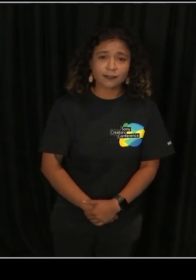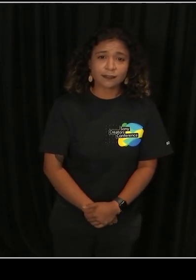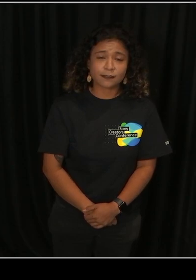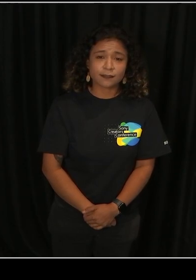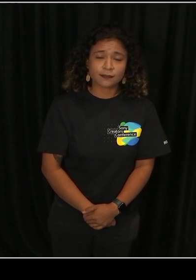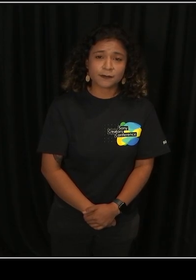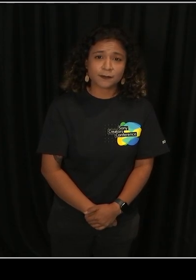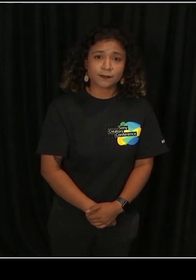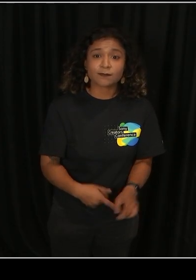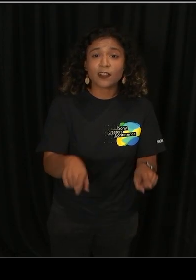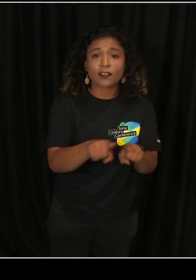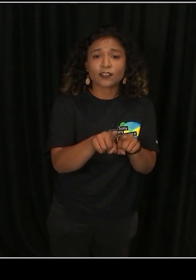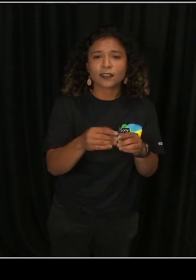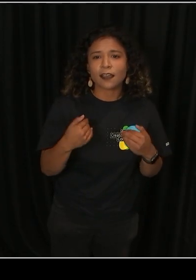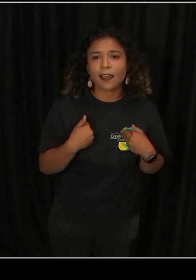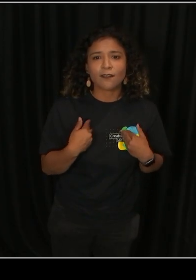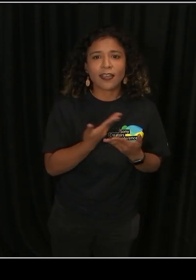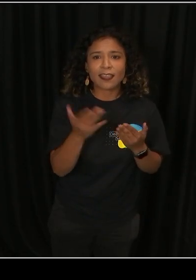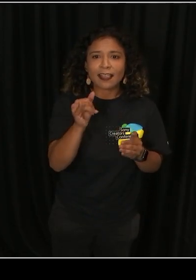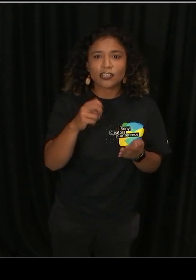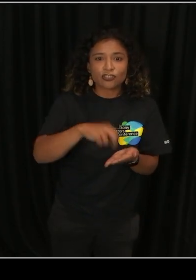We also have things like jump heights and